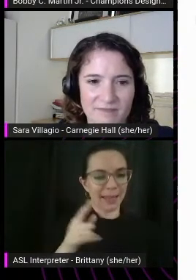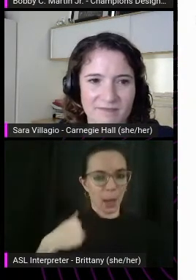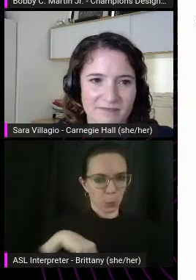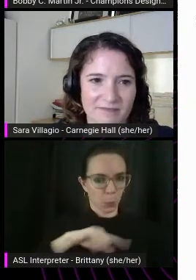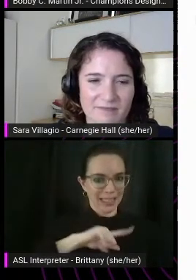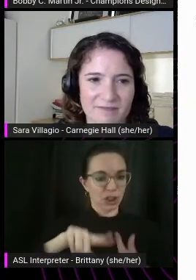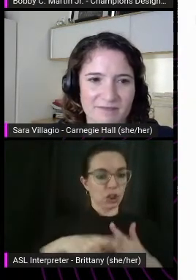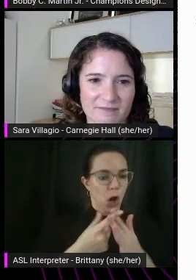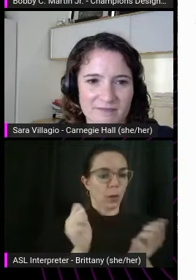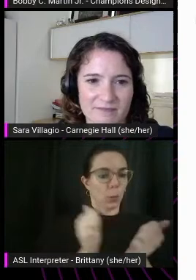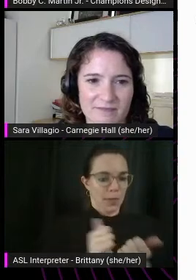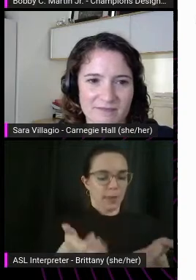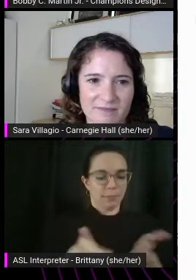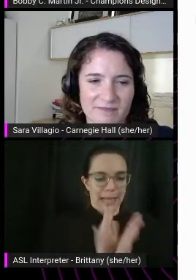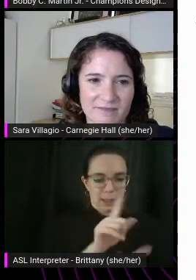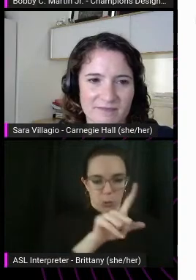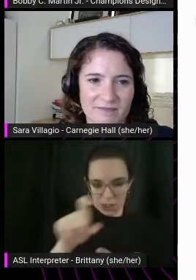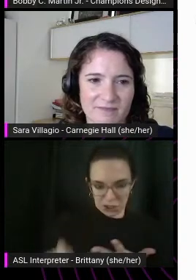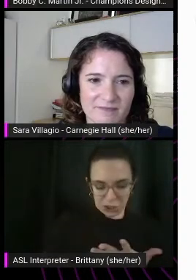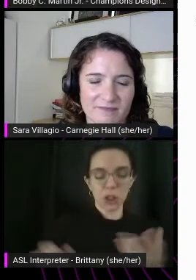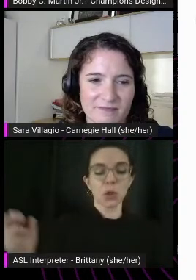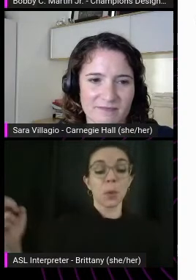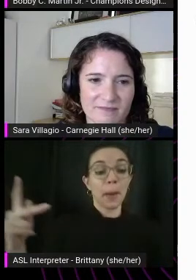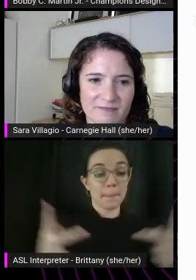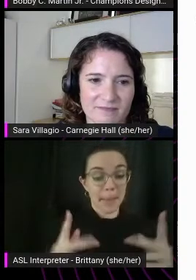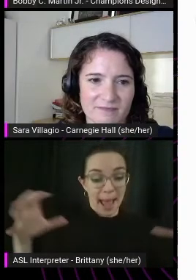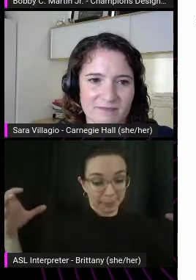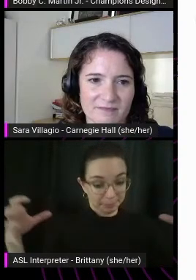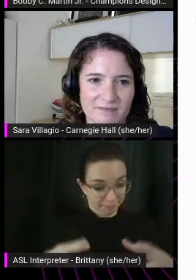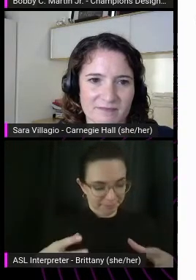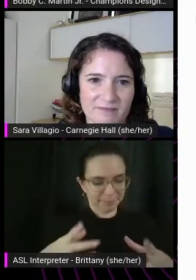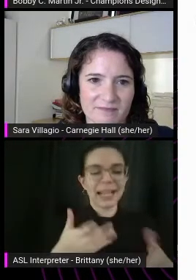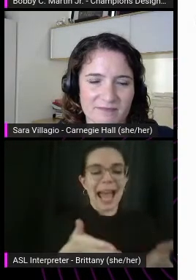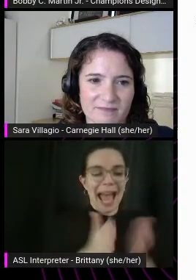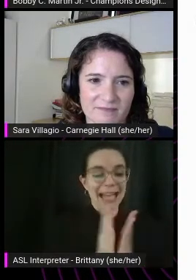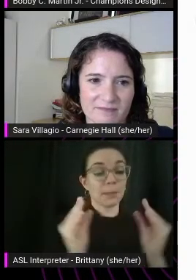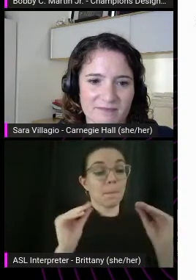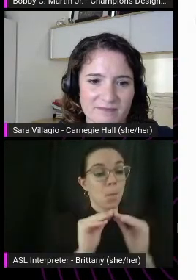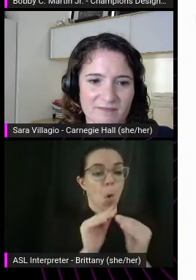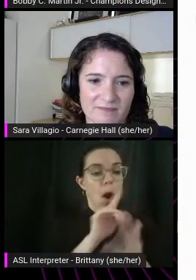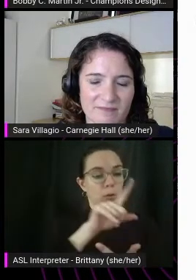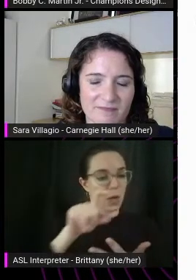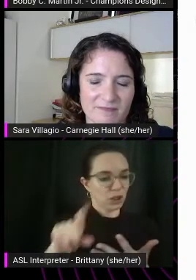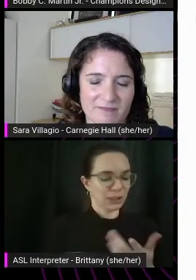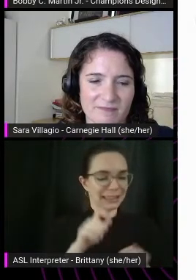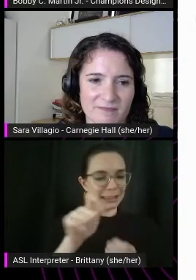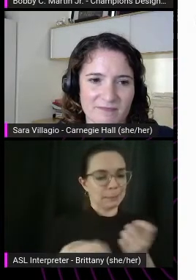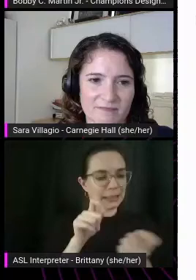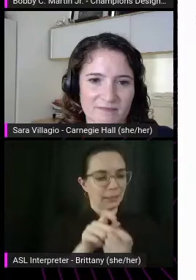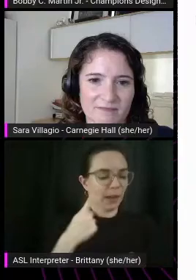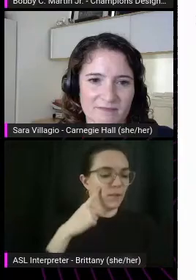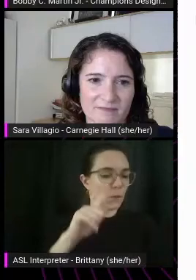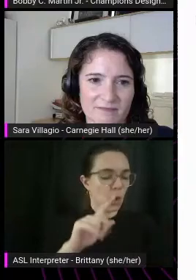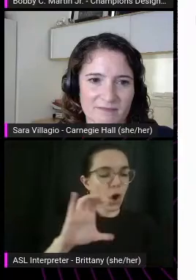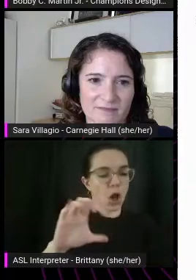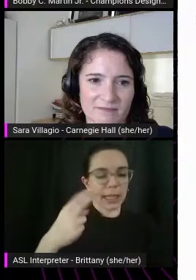So we went back and asked even more questions specific to Carnegie Hall's education and social impact initiatives.